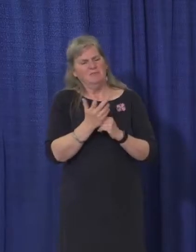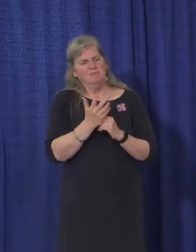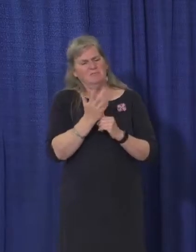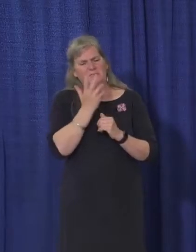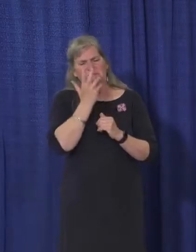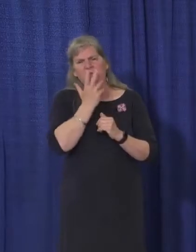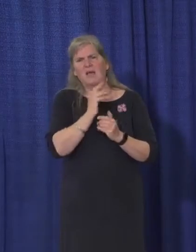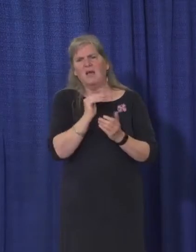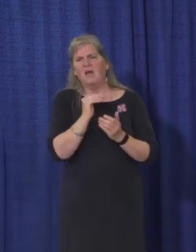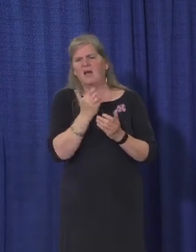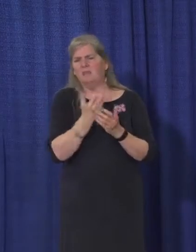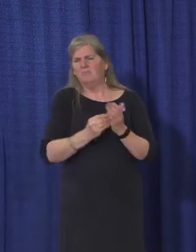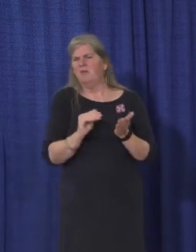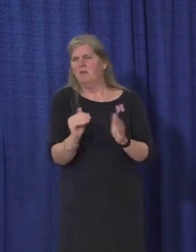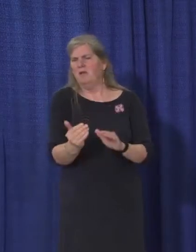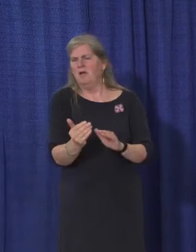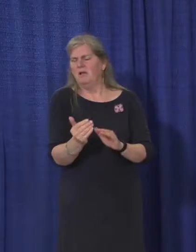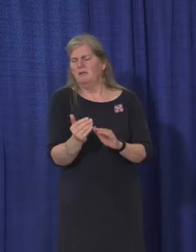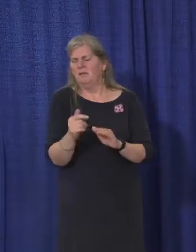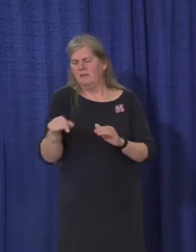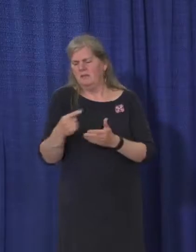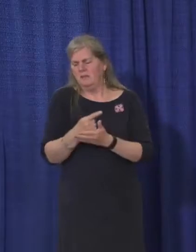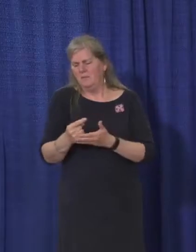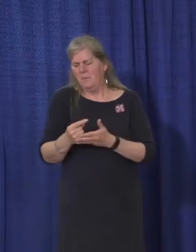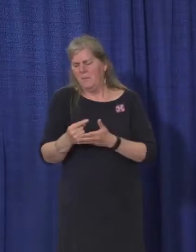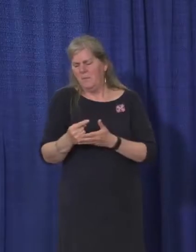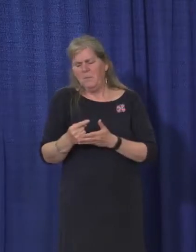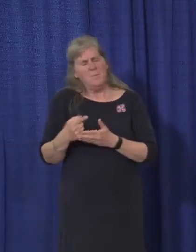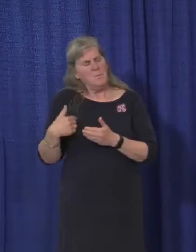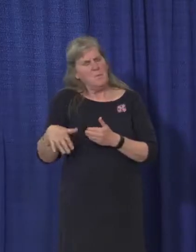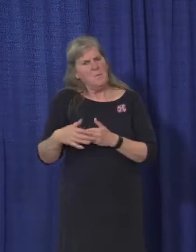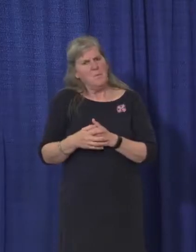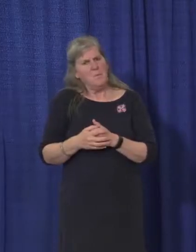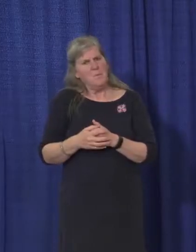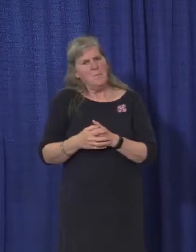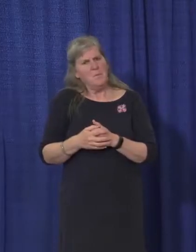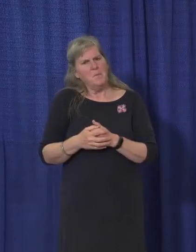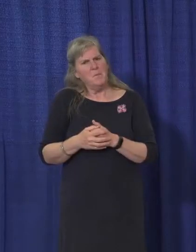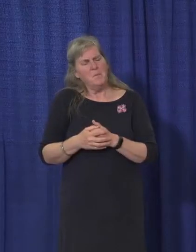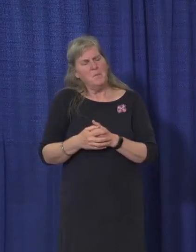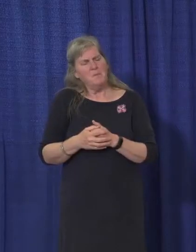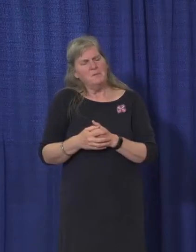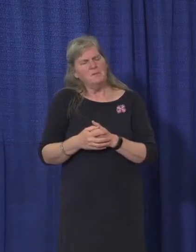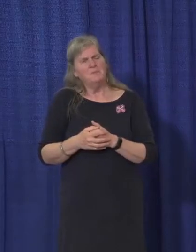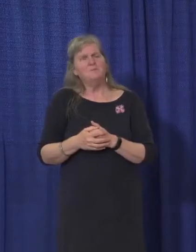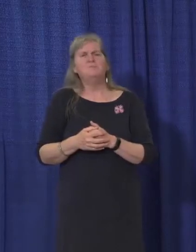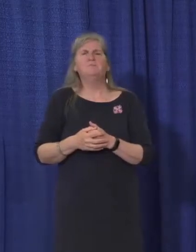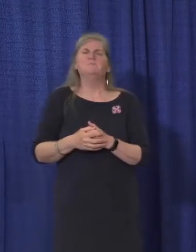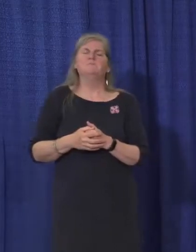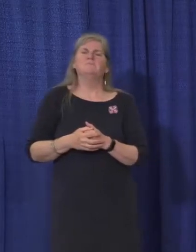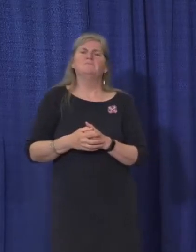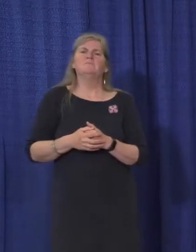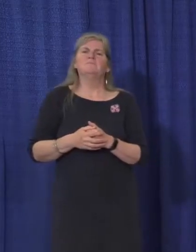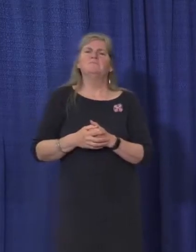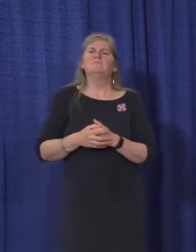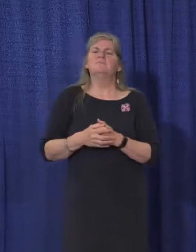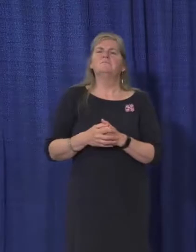This is a troubling and sad loss. My colleague Deputy Chief